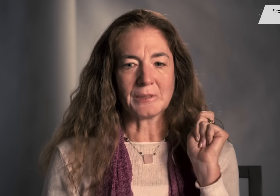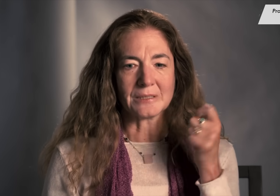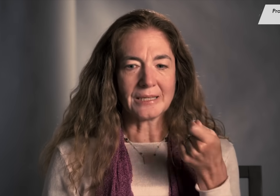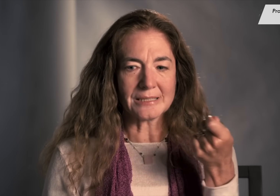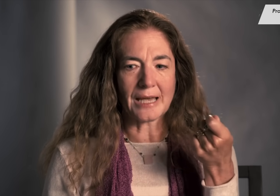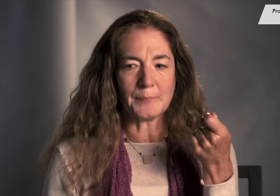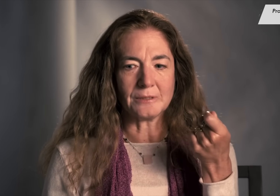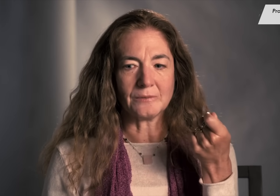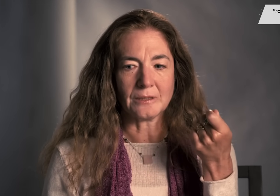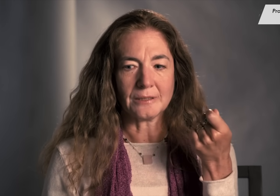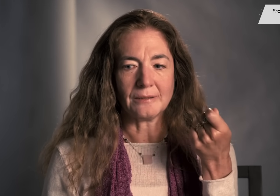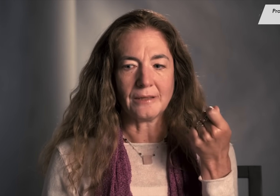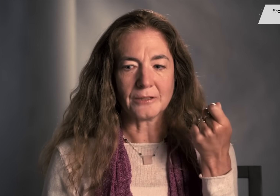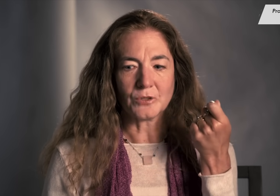he got zapped with the electric prod. [APES SCREAMING].